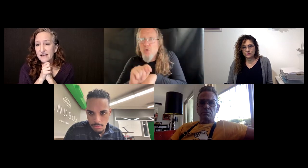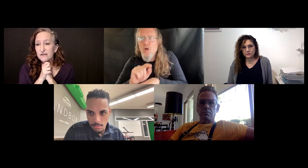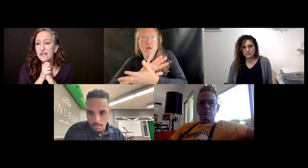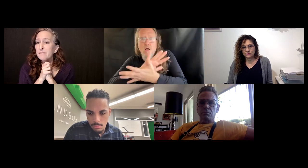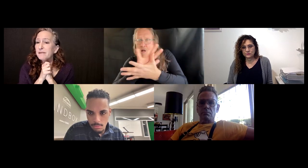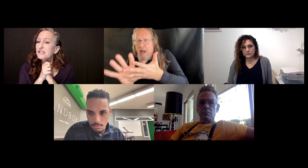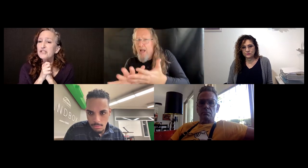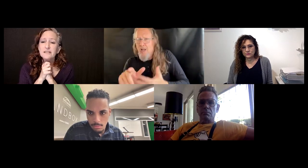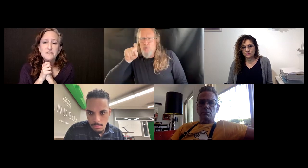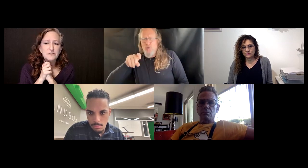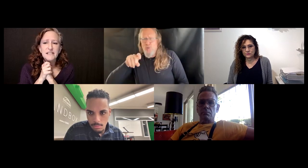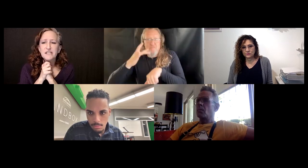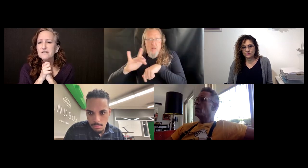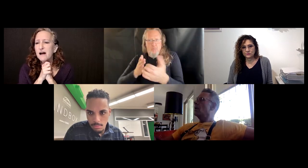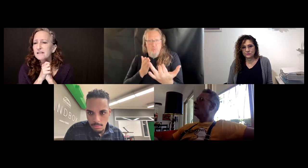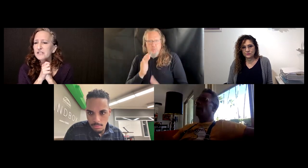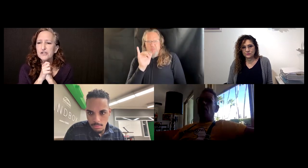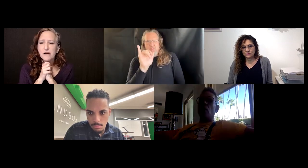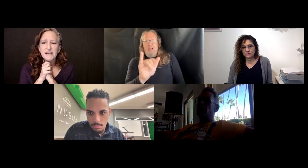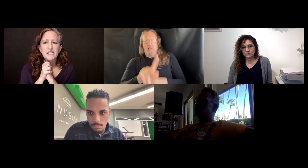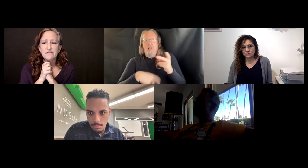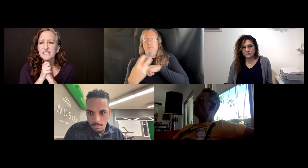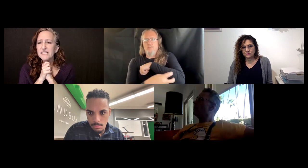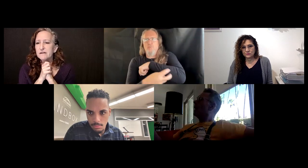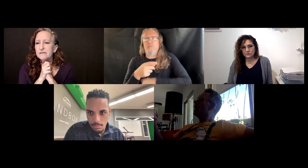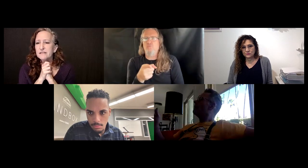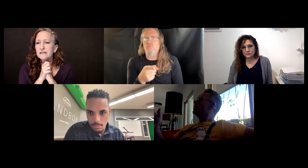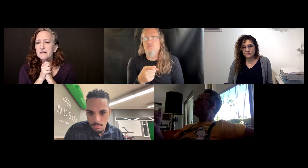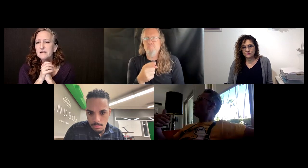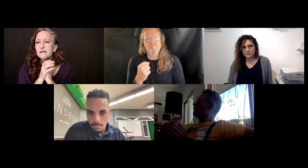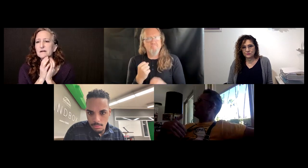That means you're consulting your knowledge, your training, your videos. This is our goal to make sure that everyone can cross it.